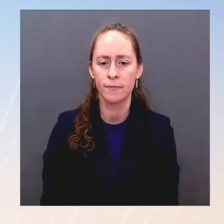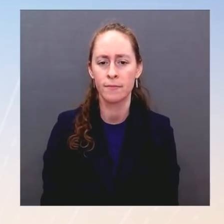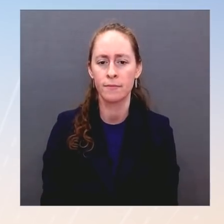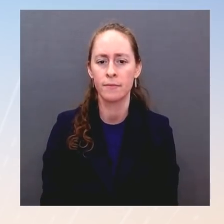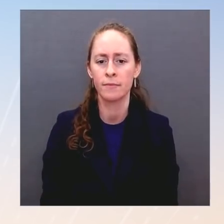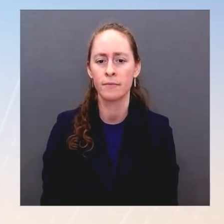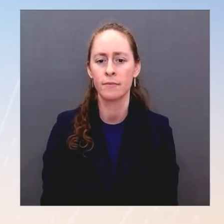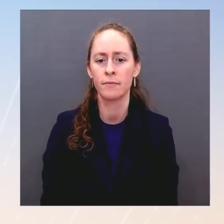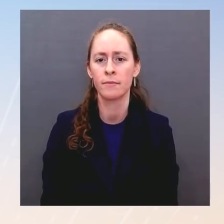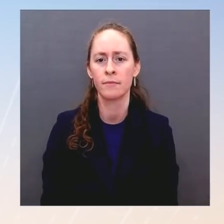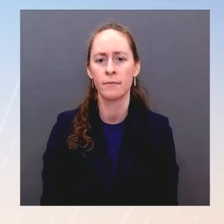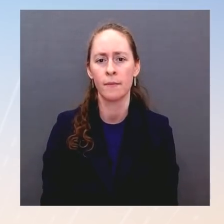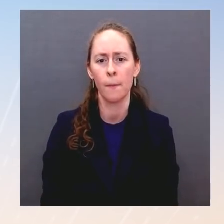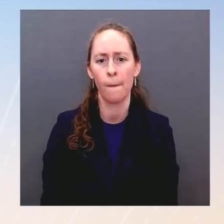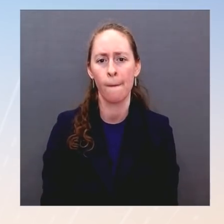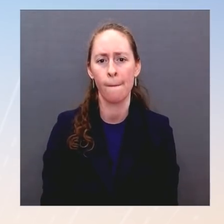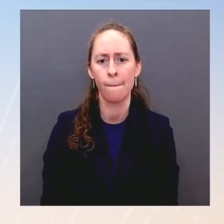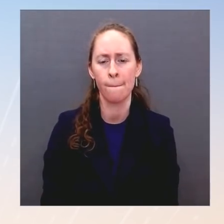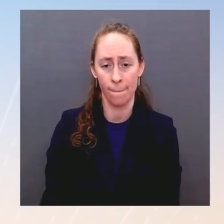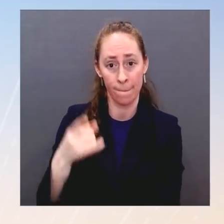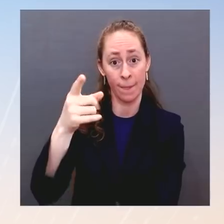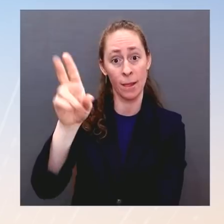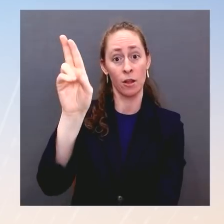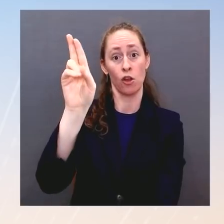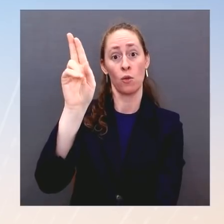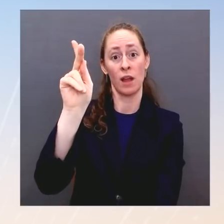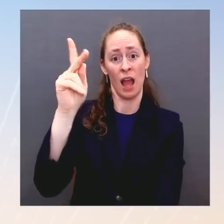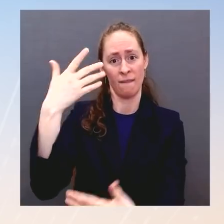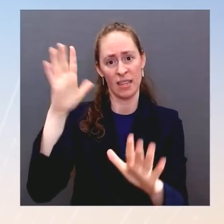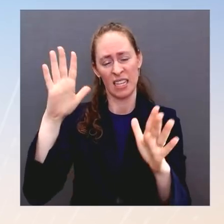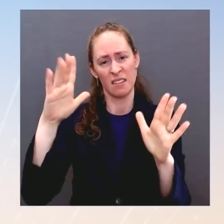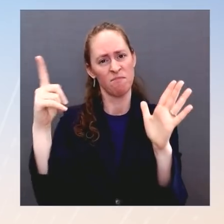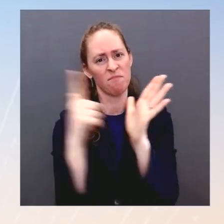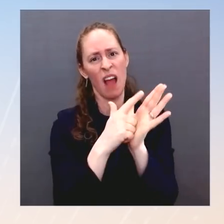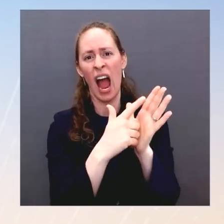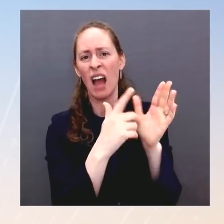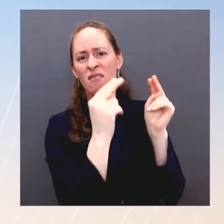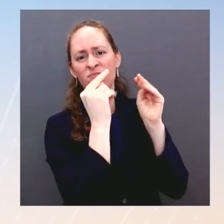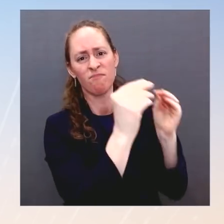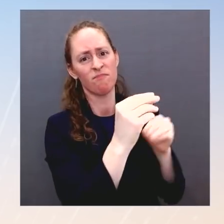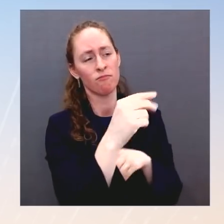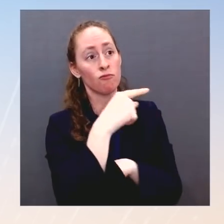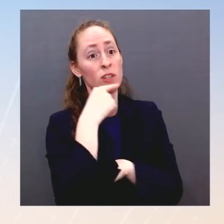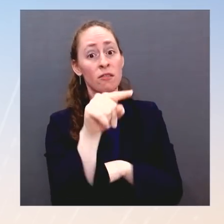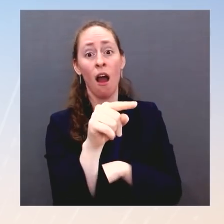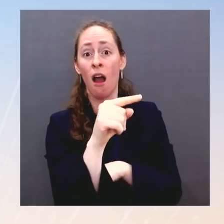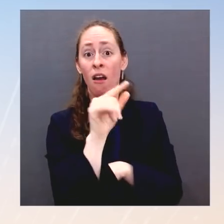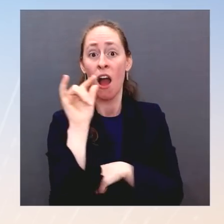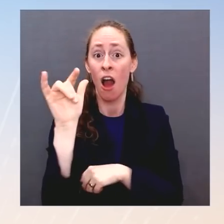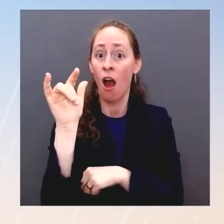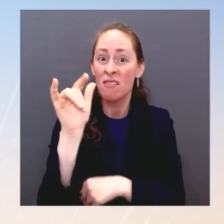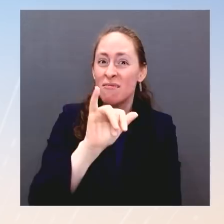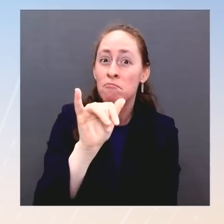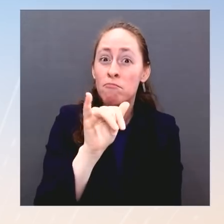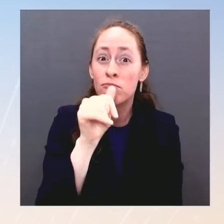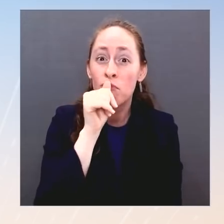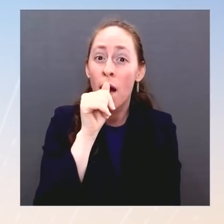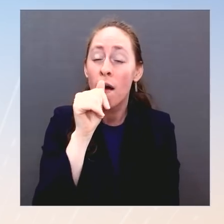saying that no aircraft on a service owned, operated, or chartered -- chartered by a person connected with Russia shall fly in their airspace.